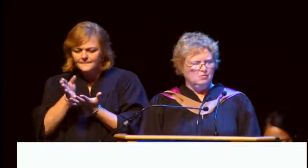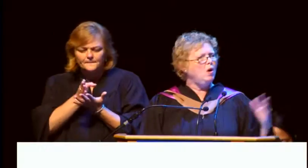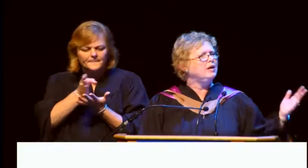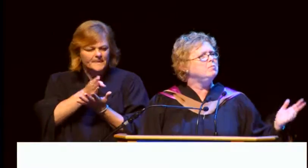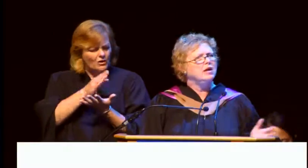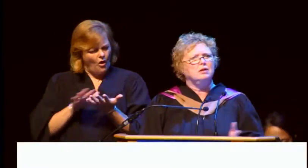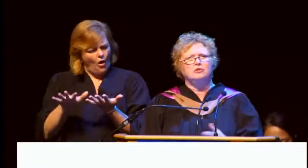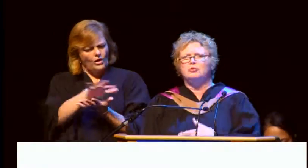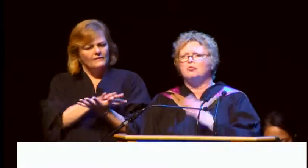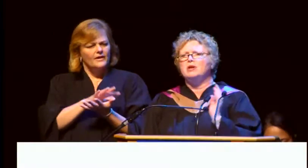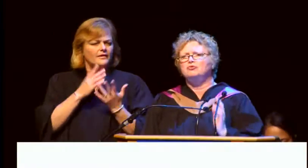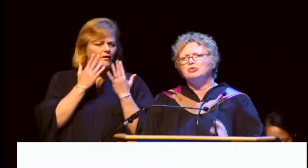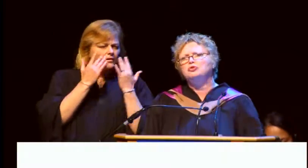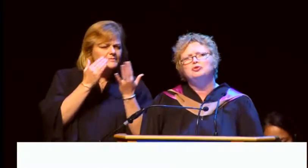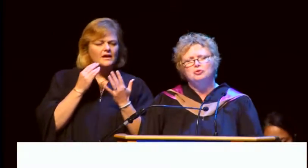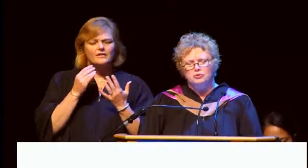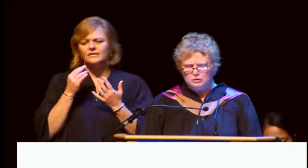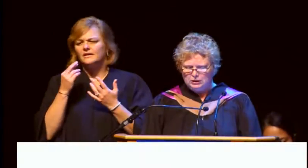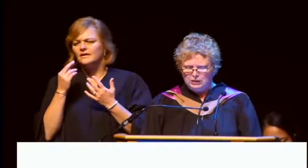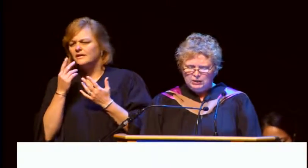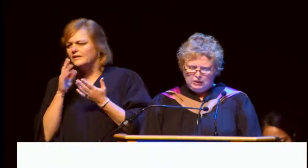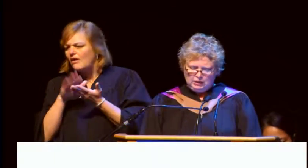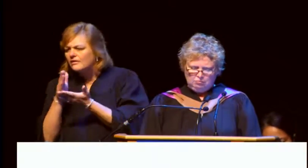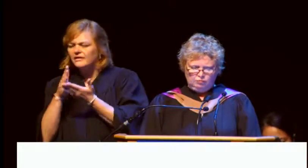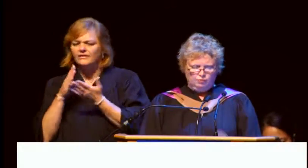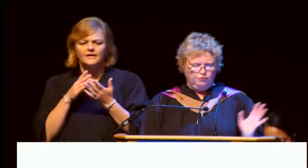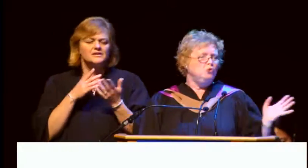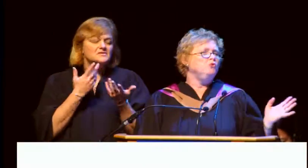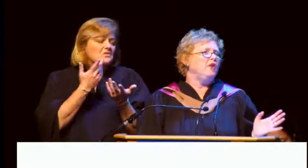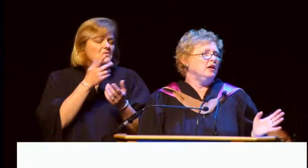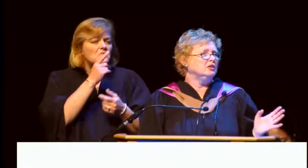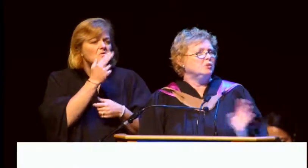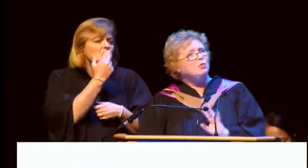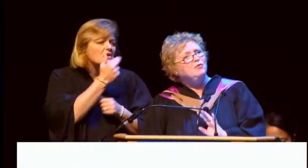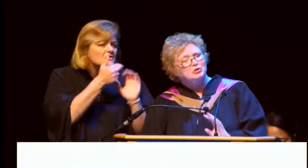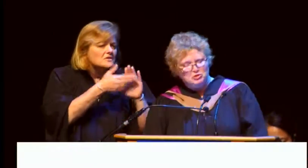WINEMAKERS WITH RESTAURANTEURS, FOOD FANS WITH PROFESSIONALS --